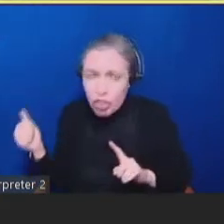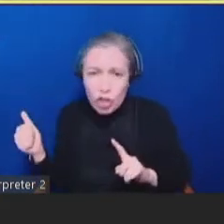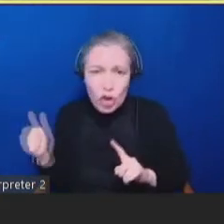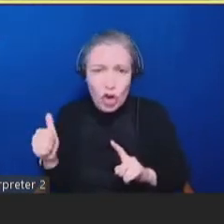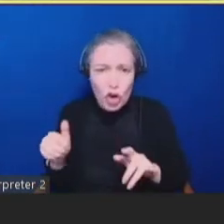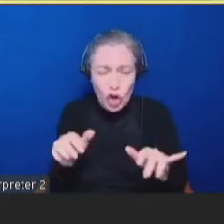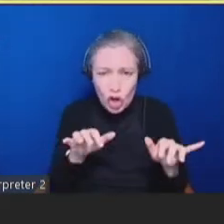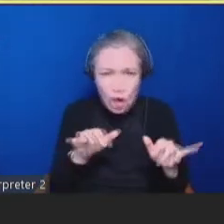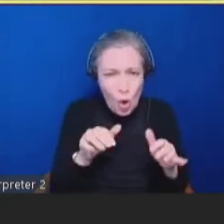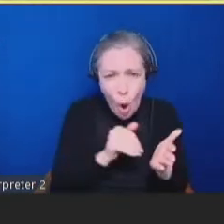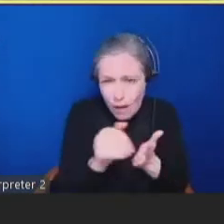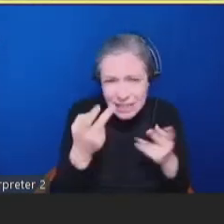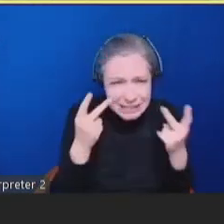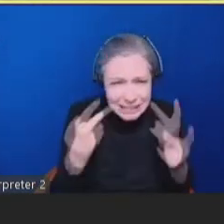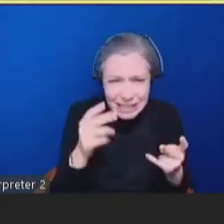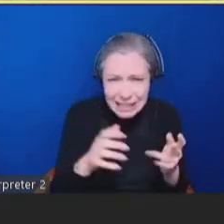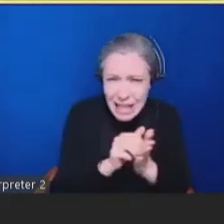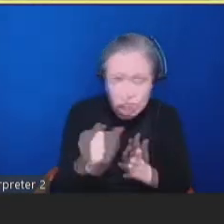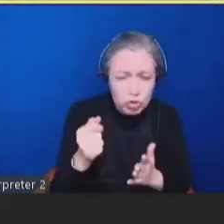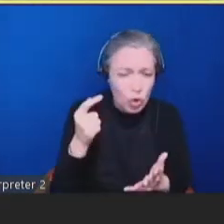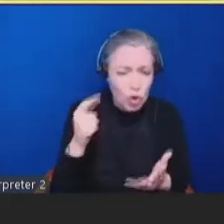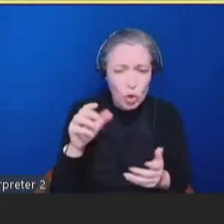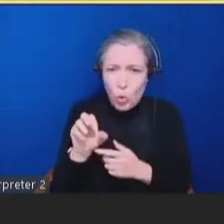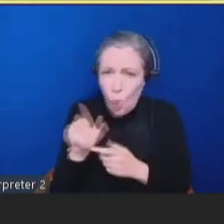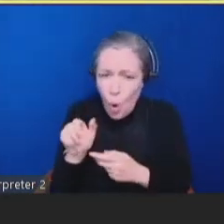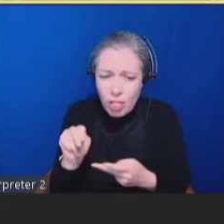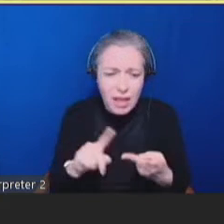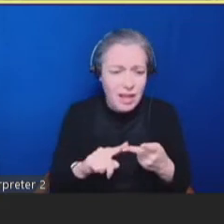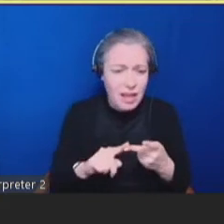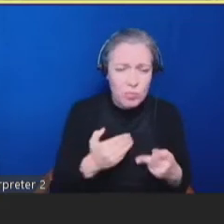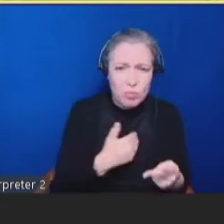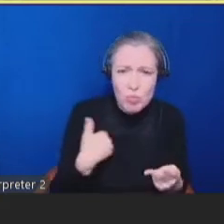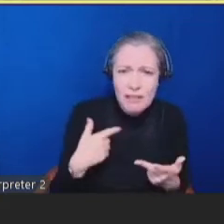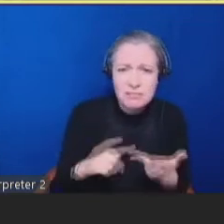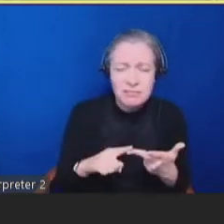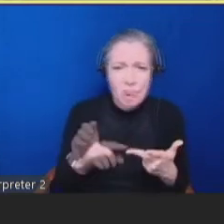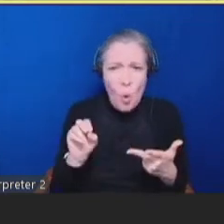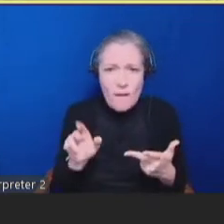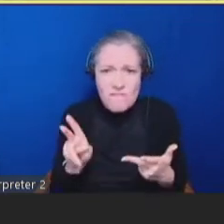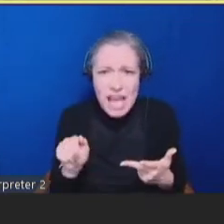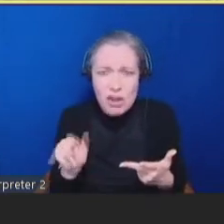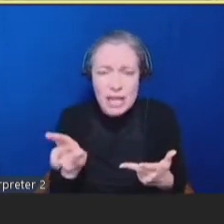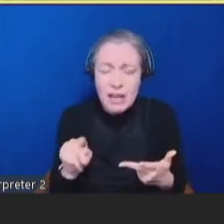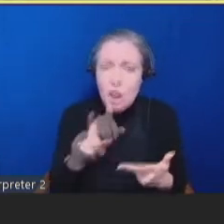breast cancer, prostate cancer, ovarian cancer, second only to lung cancer. And